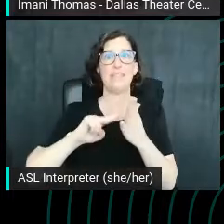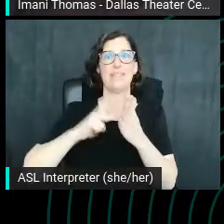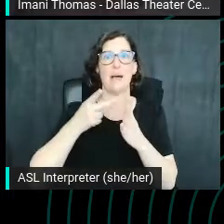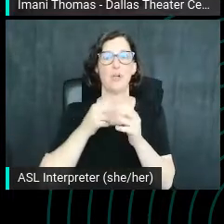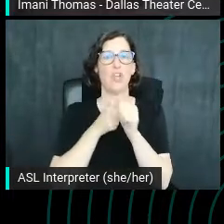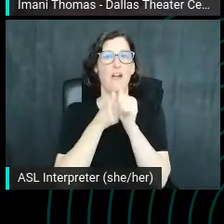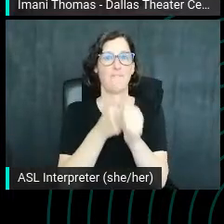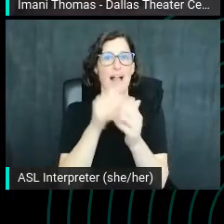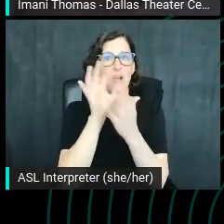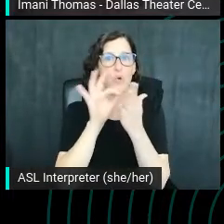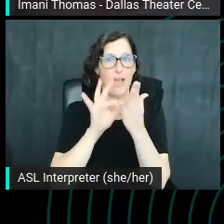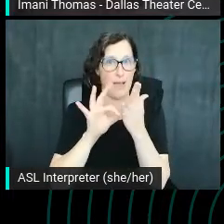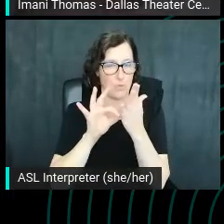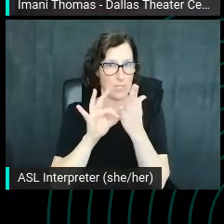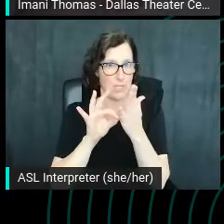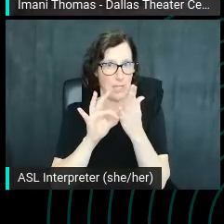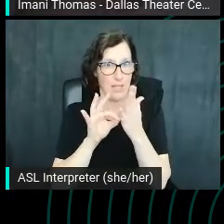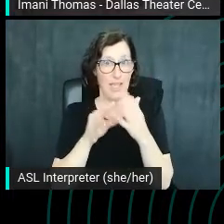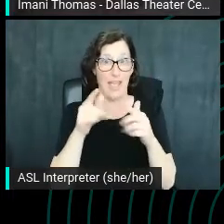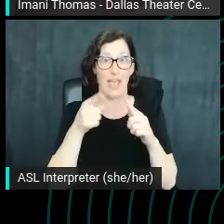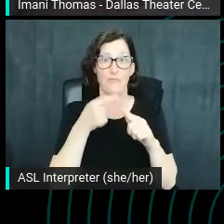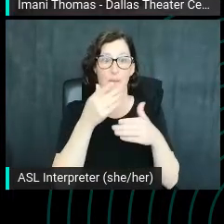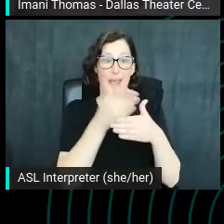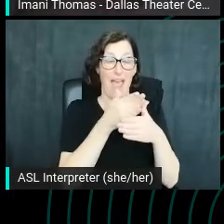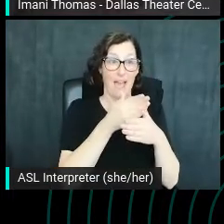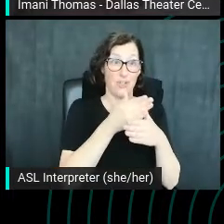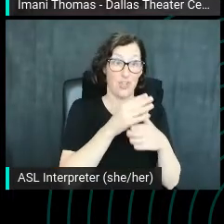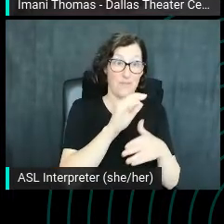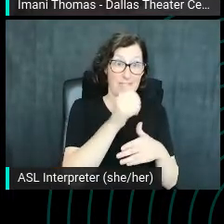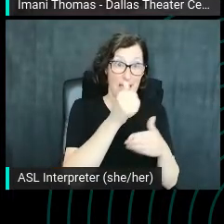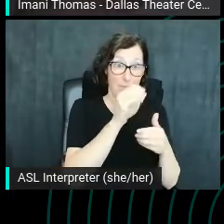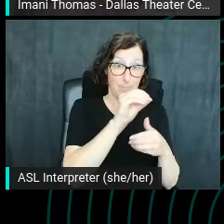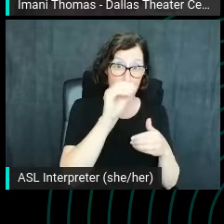and went from an average engagement rate of 10 percent to 22 percent. It was incredible.